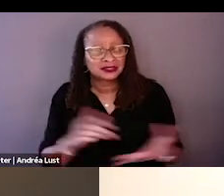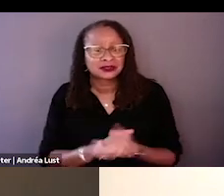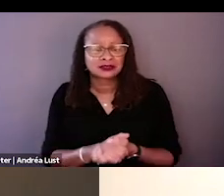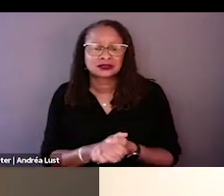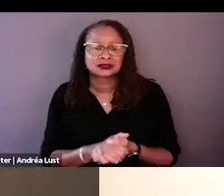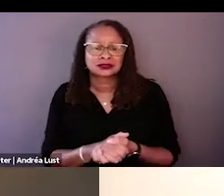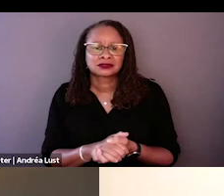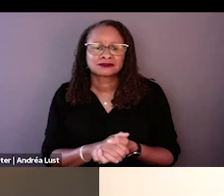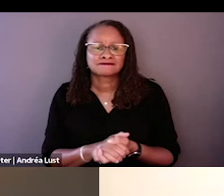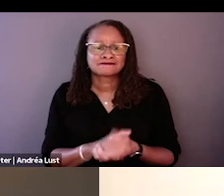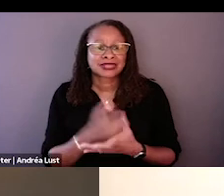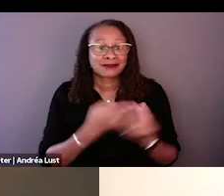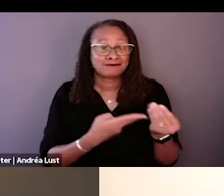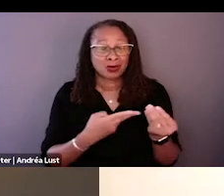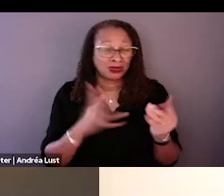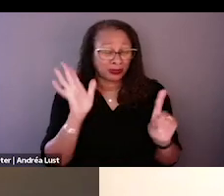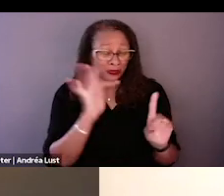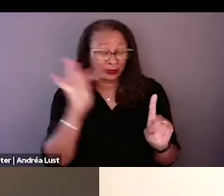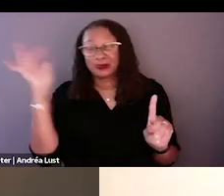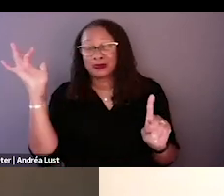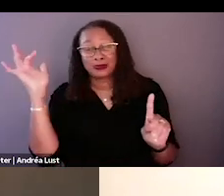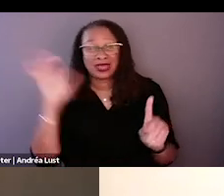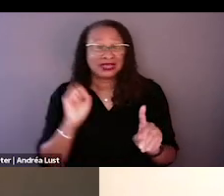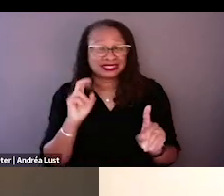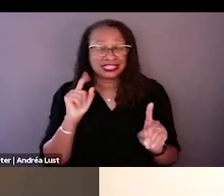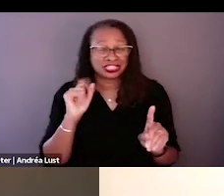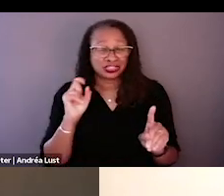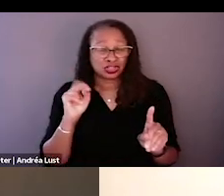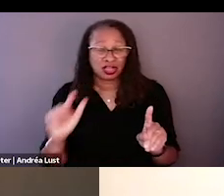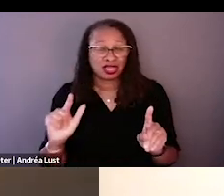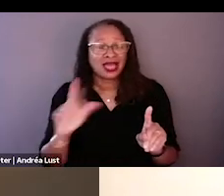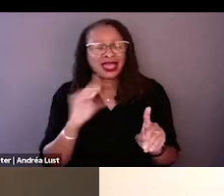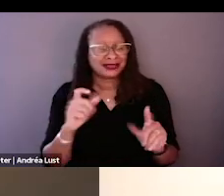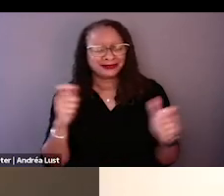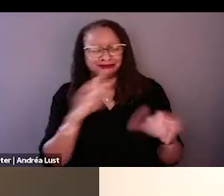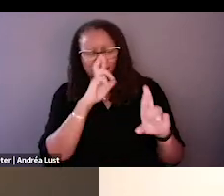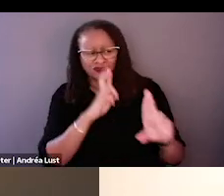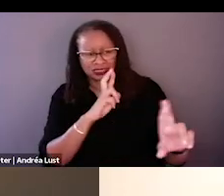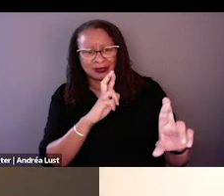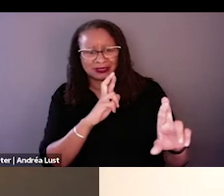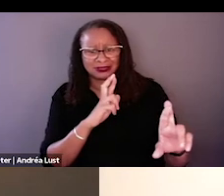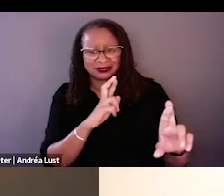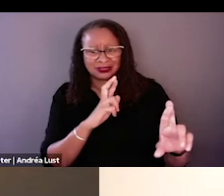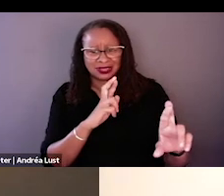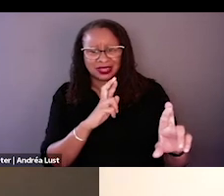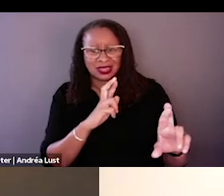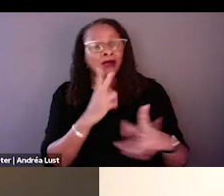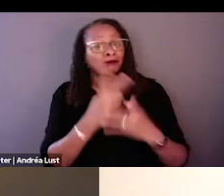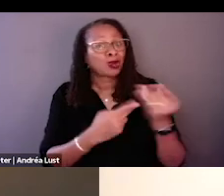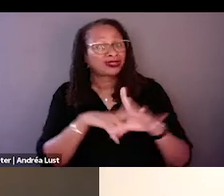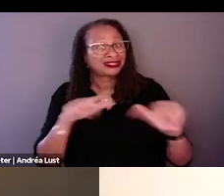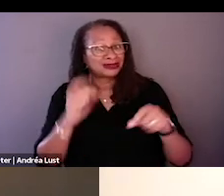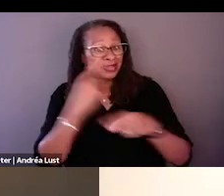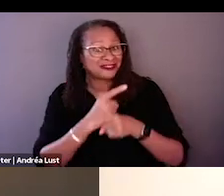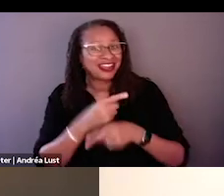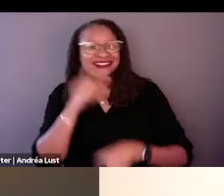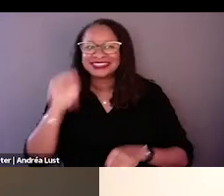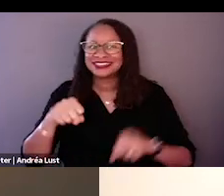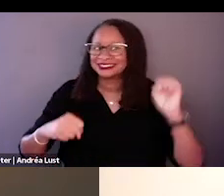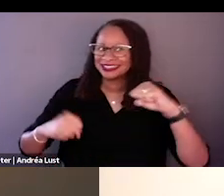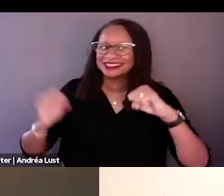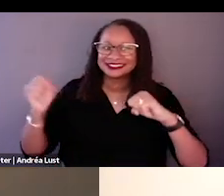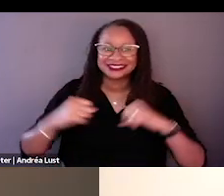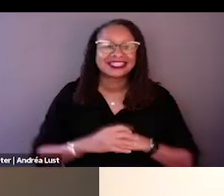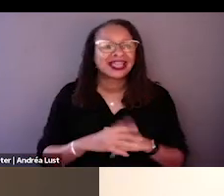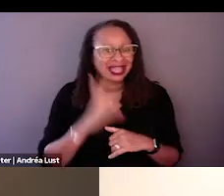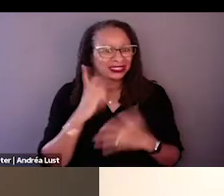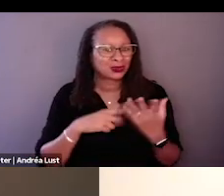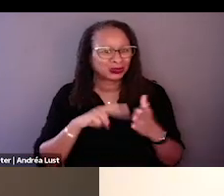logical expression of, I would certainly want to do it again because it was very interesting to do,